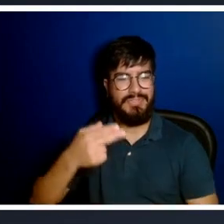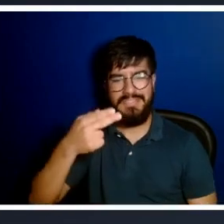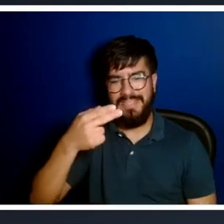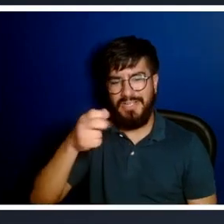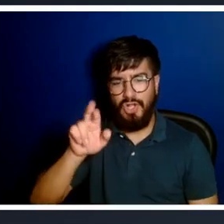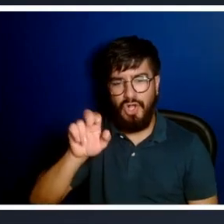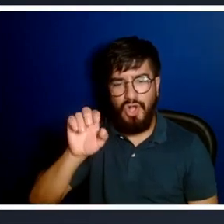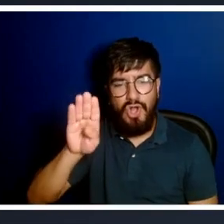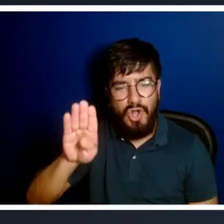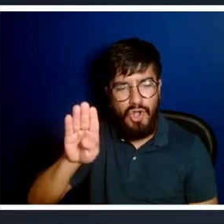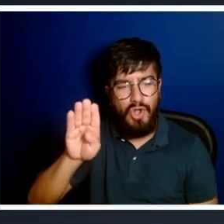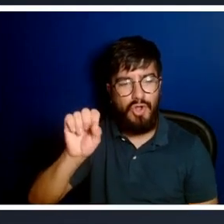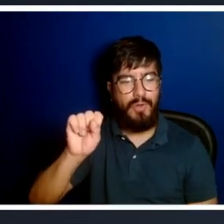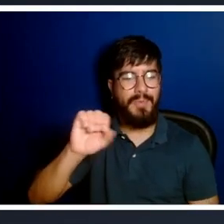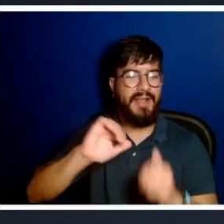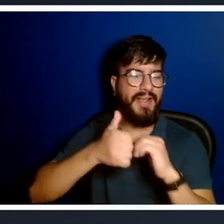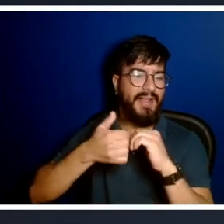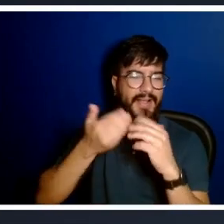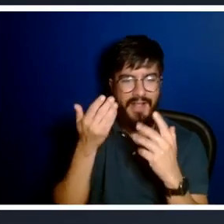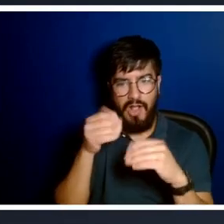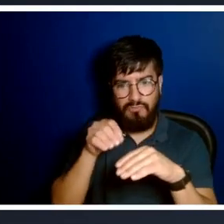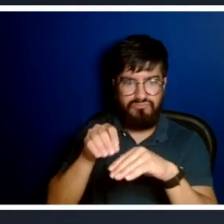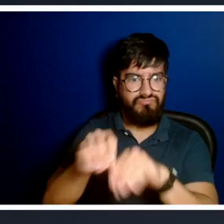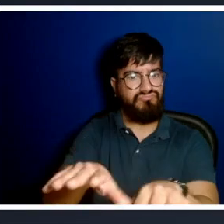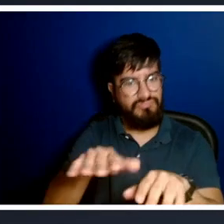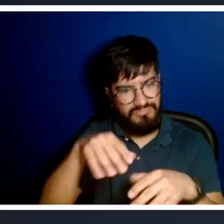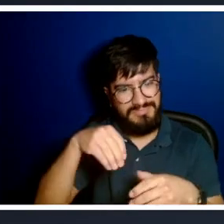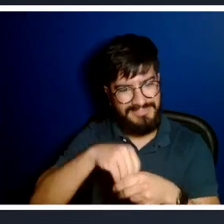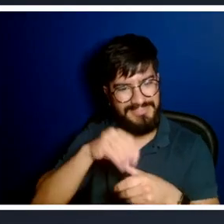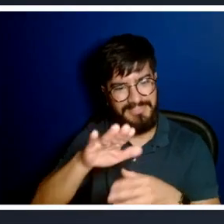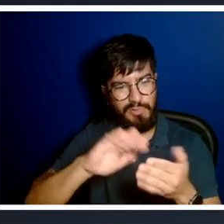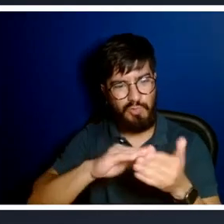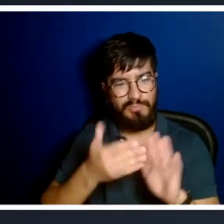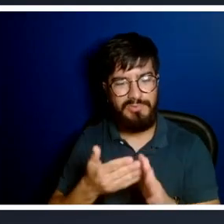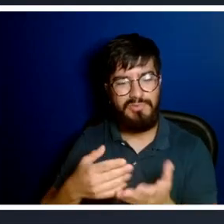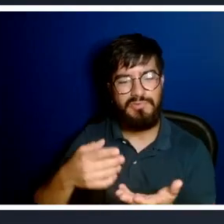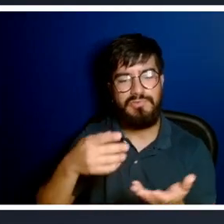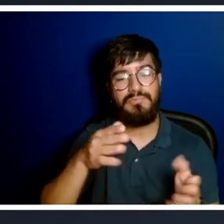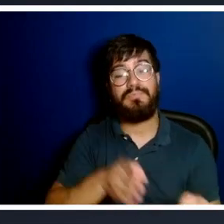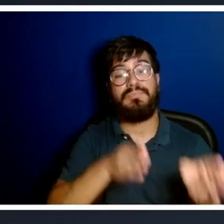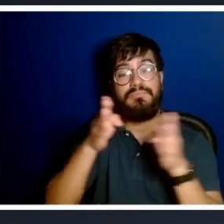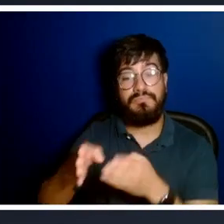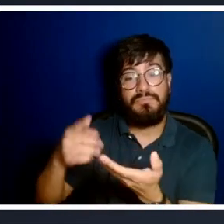We've talked to members of the Chamber of Commerce in downtown Baltimore. And they